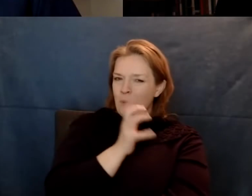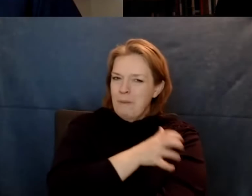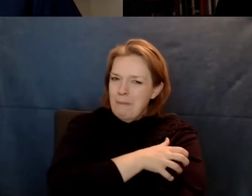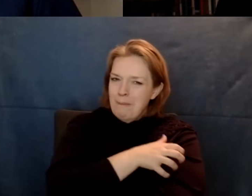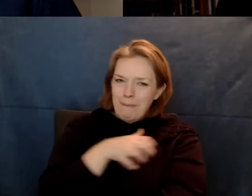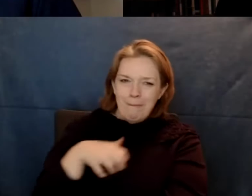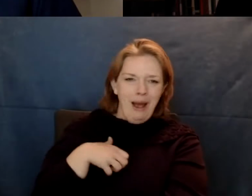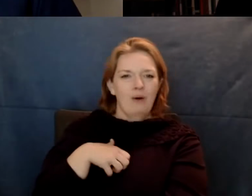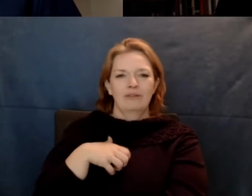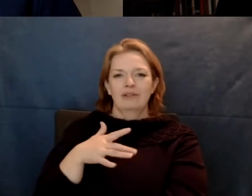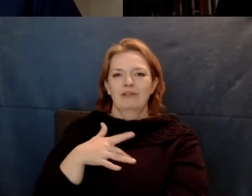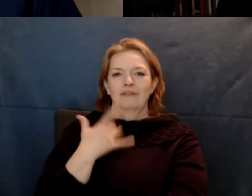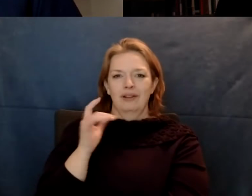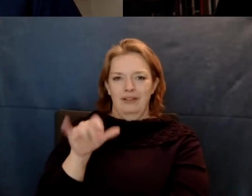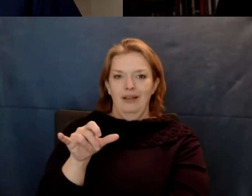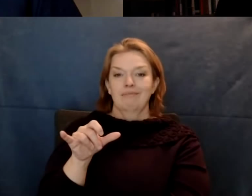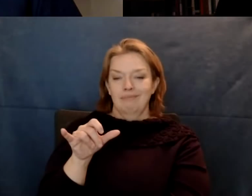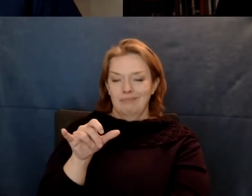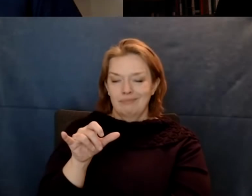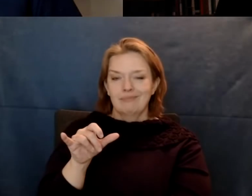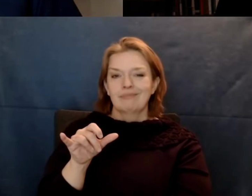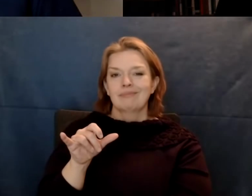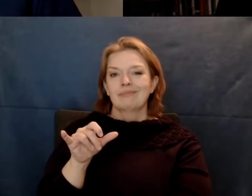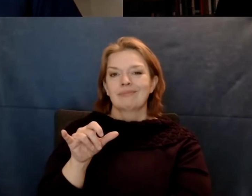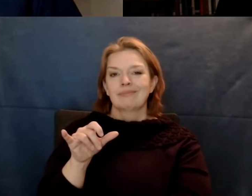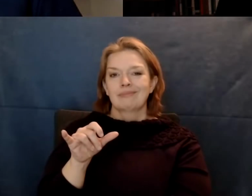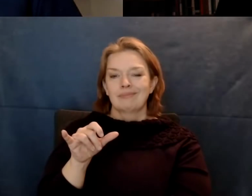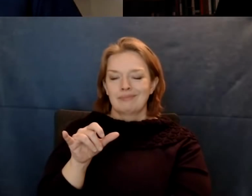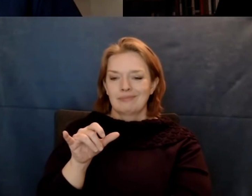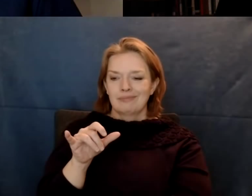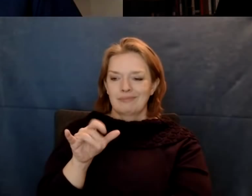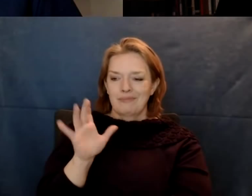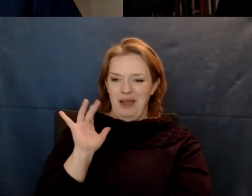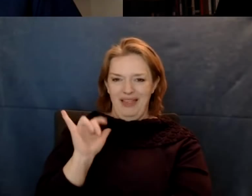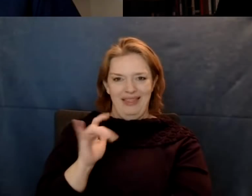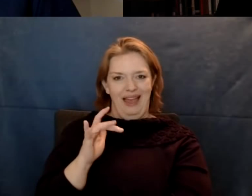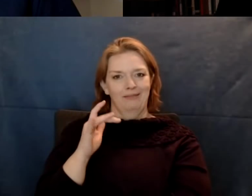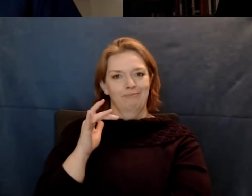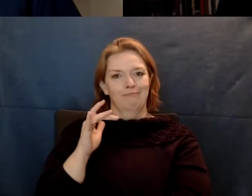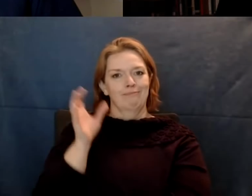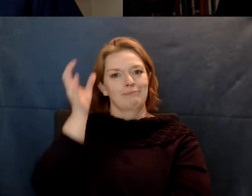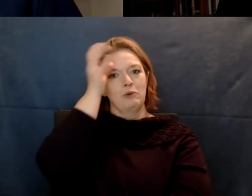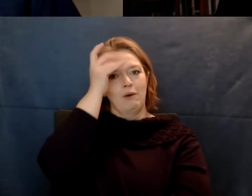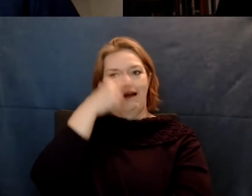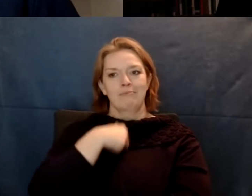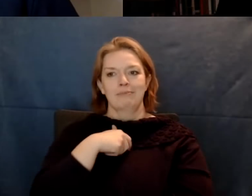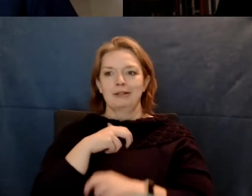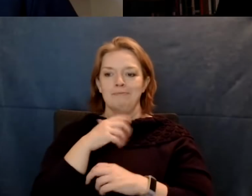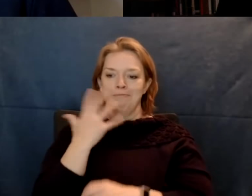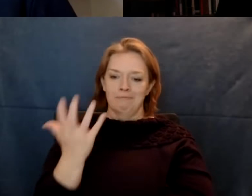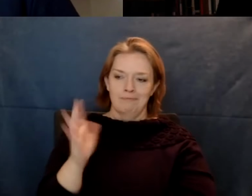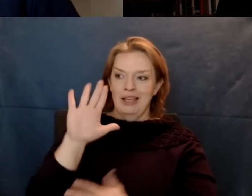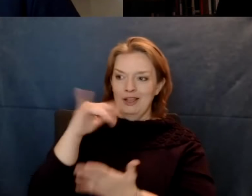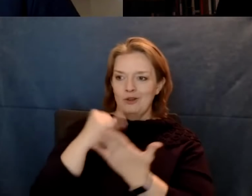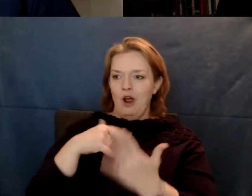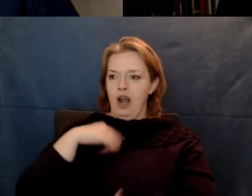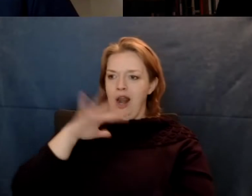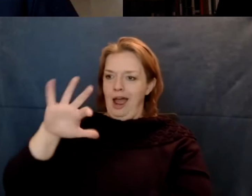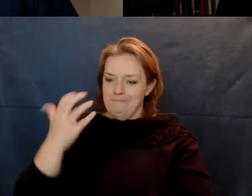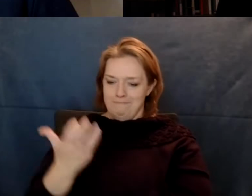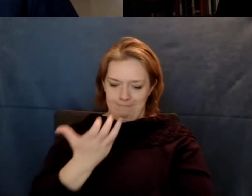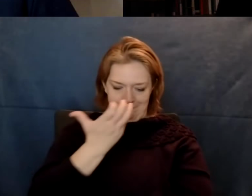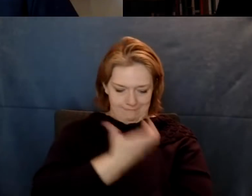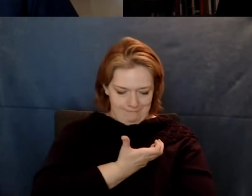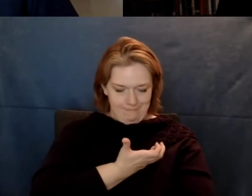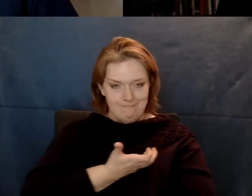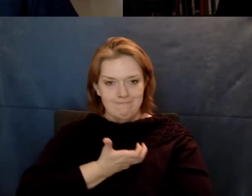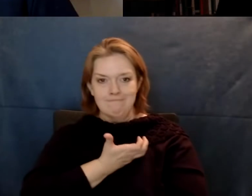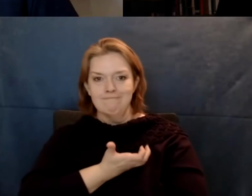feel, it's been powerful to to sit with and make alongside in this space and so, yeah.